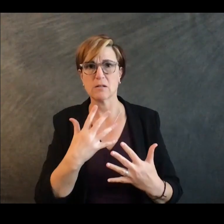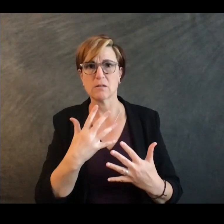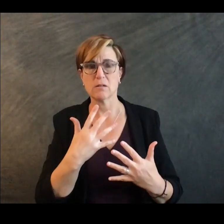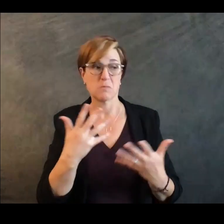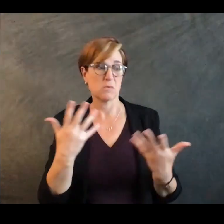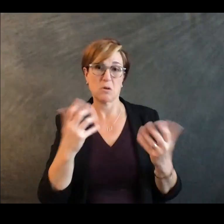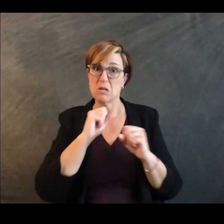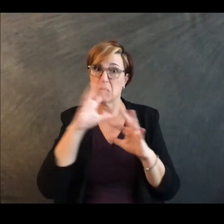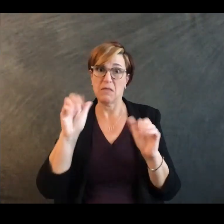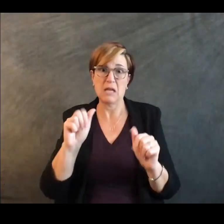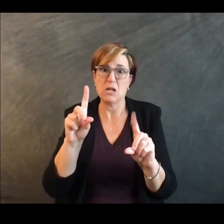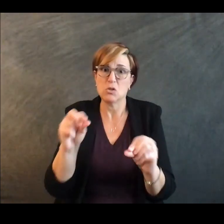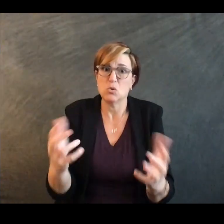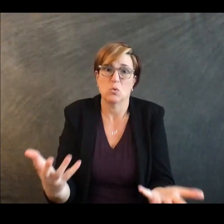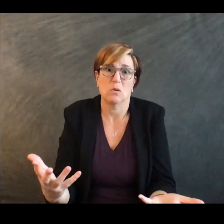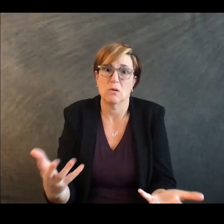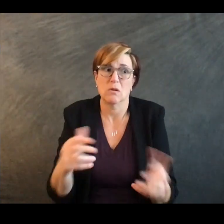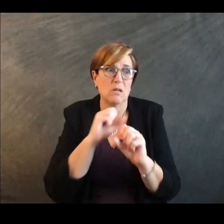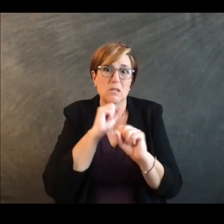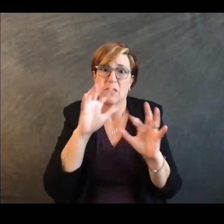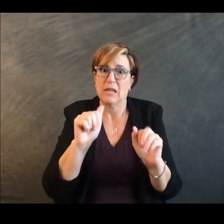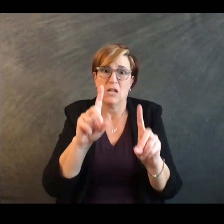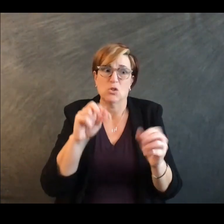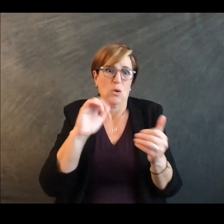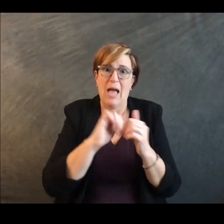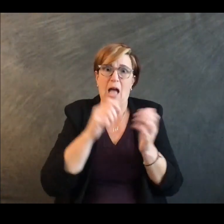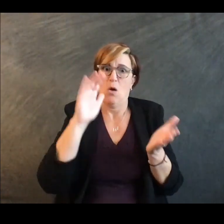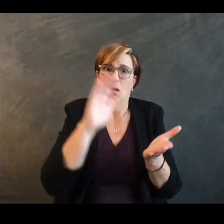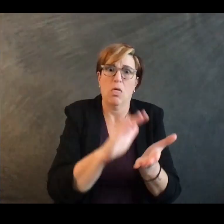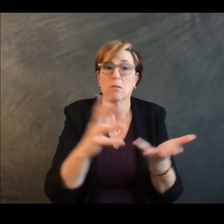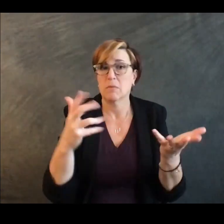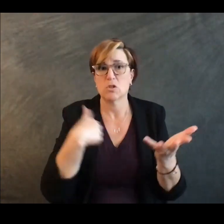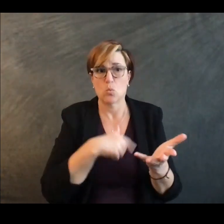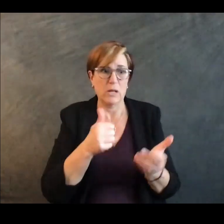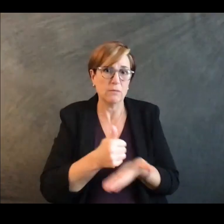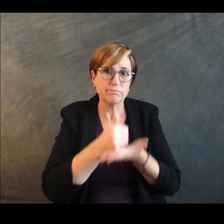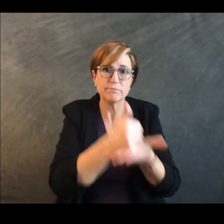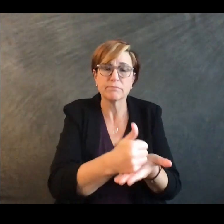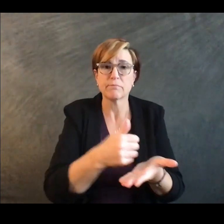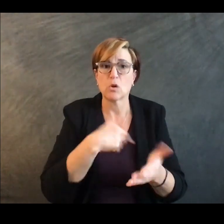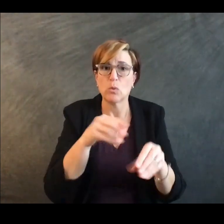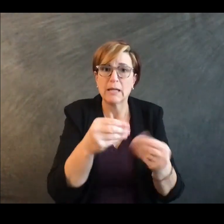possible care to avoid those complications thank you thank you very much Tony I think you're gonna have some pretty